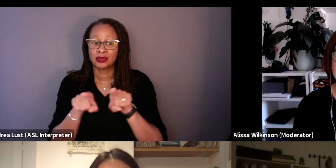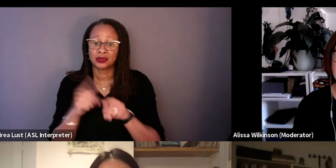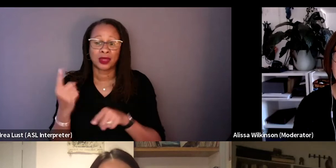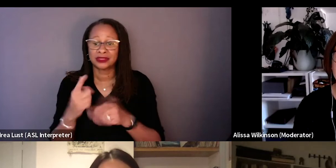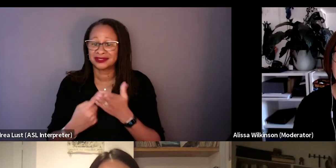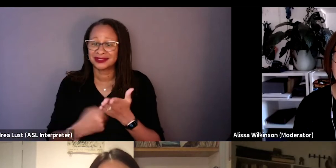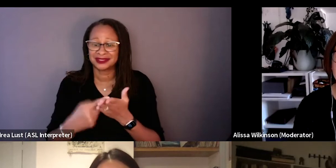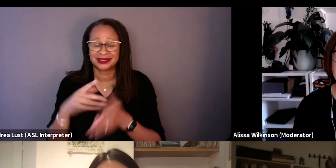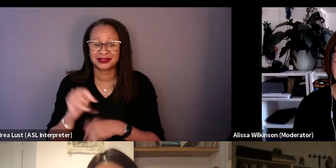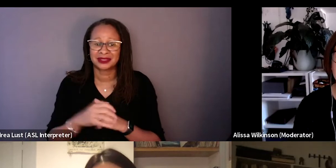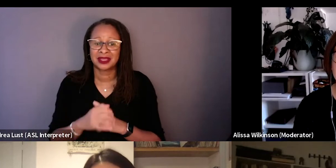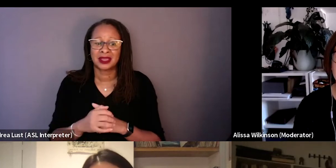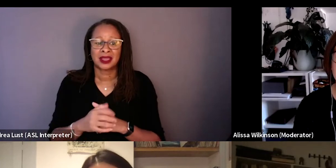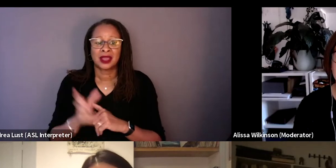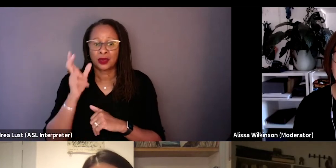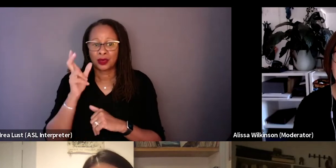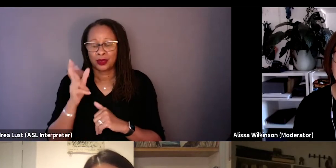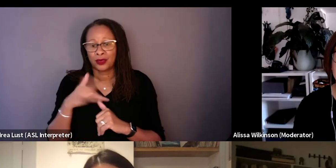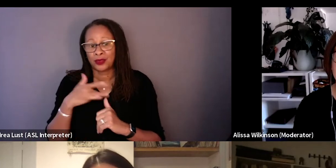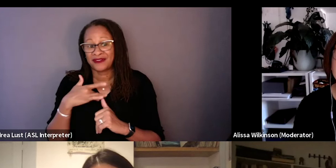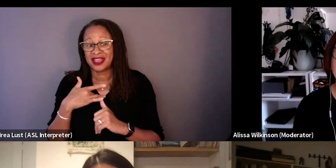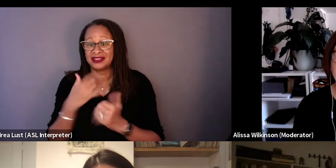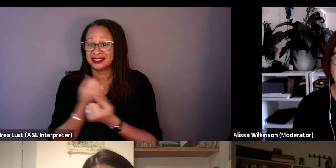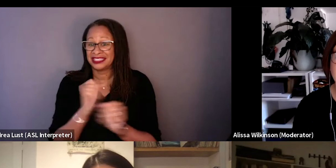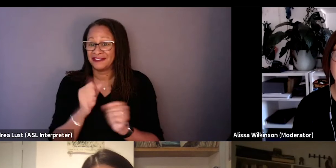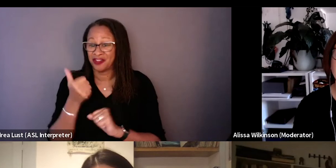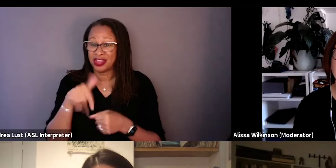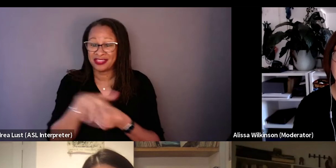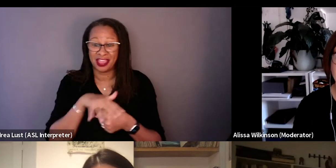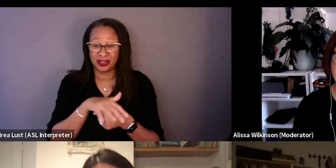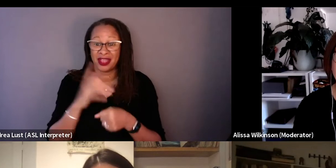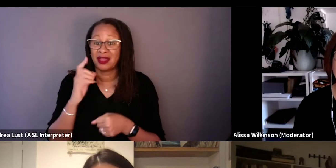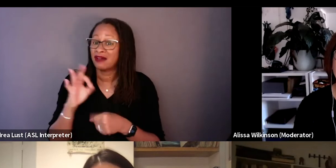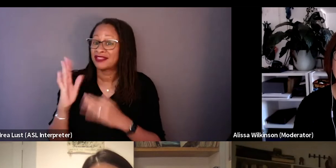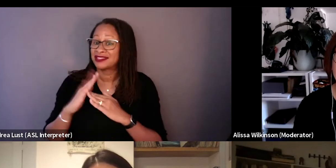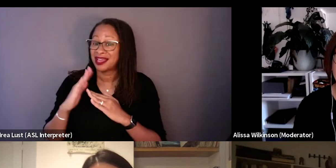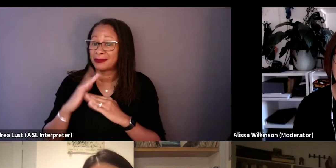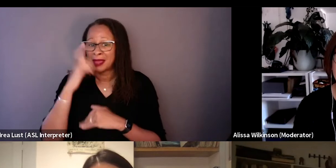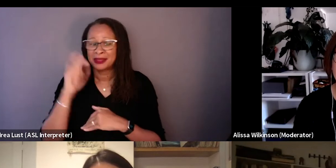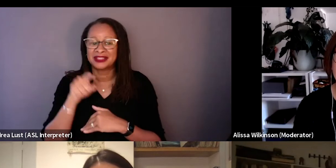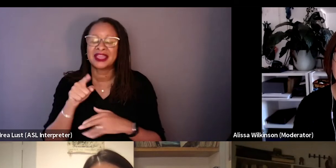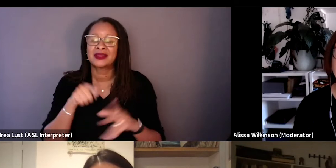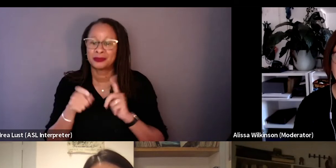we felt safer when we were in their area, the territory, because they were the ones who did,